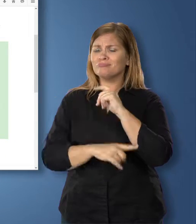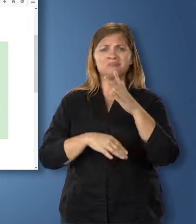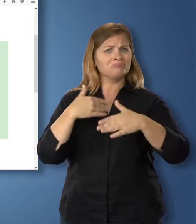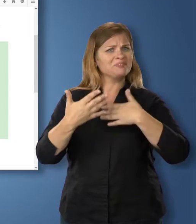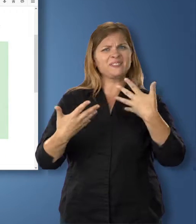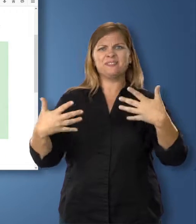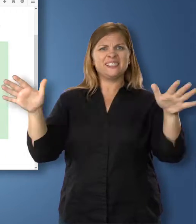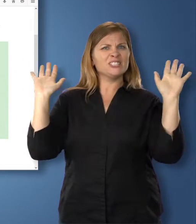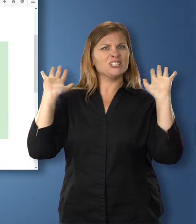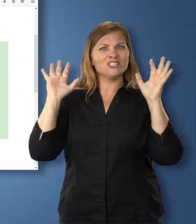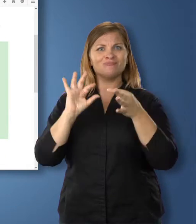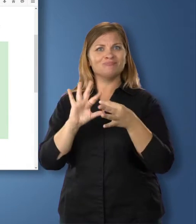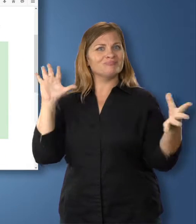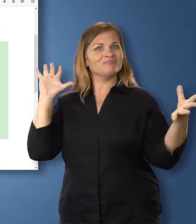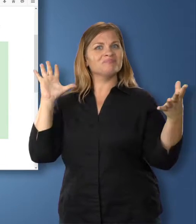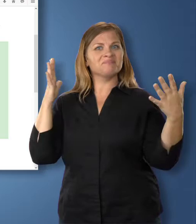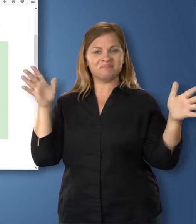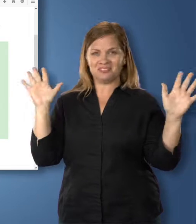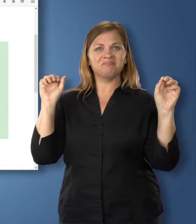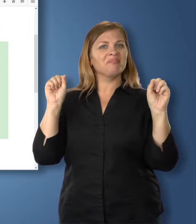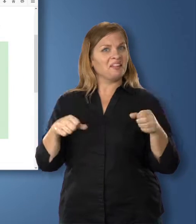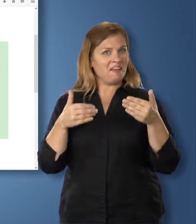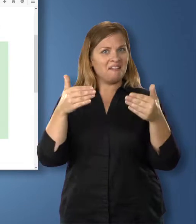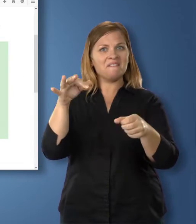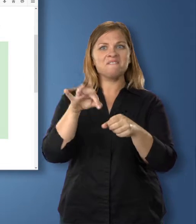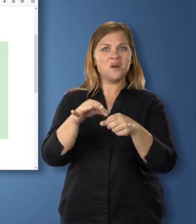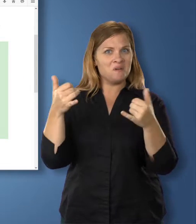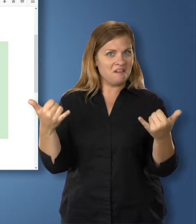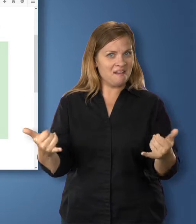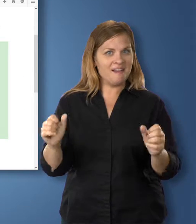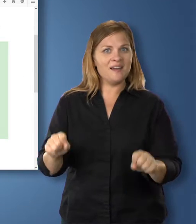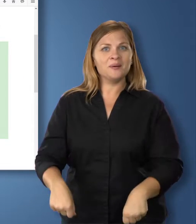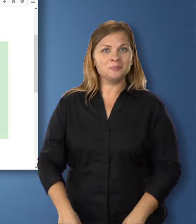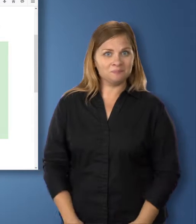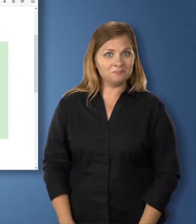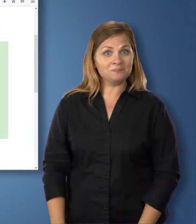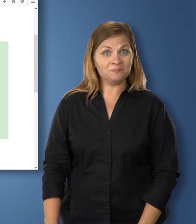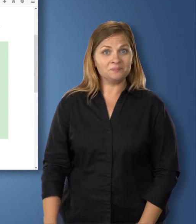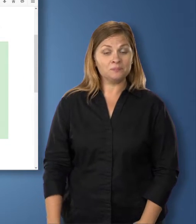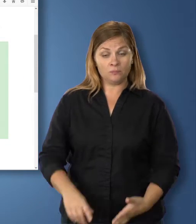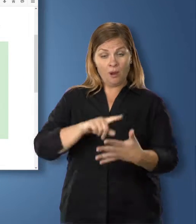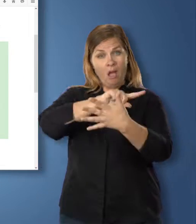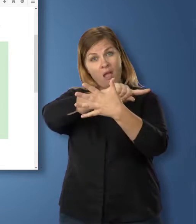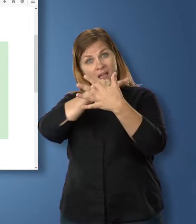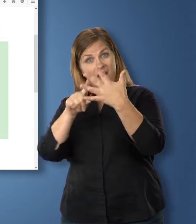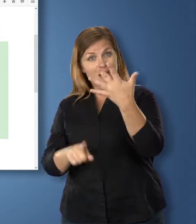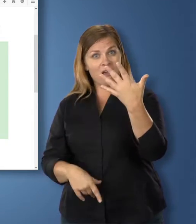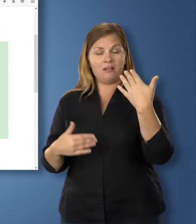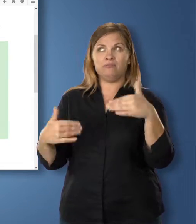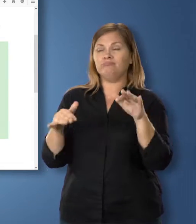or I have been discharged from my sentence; and